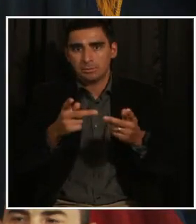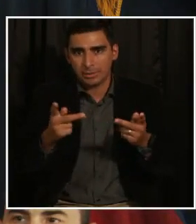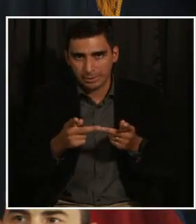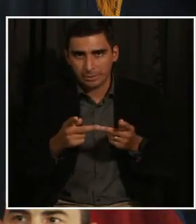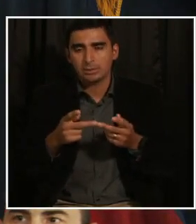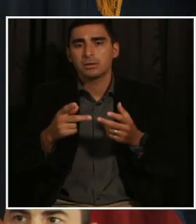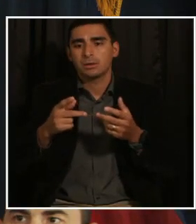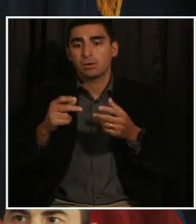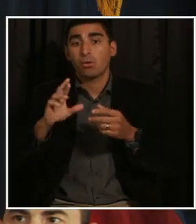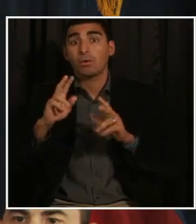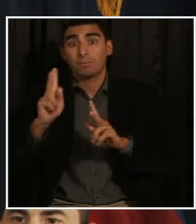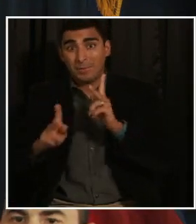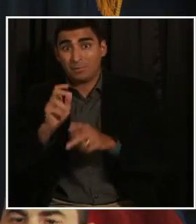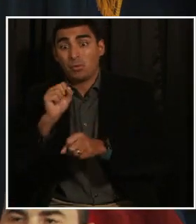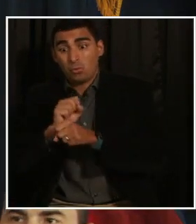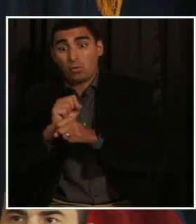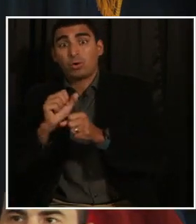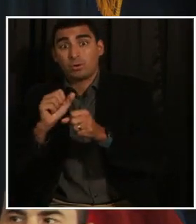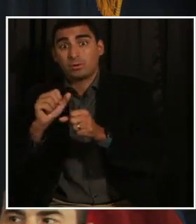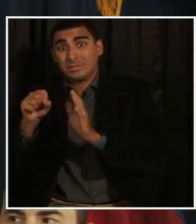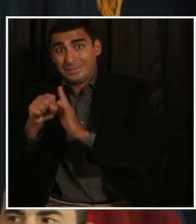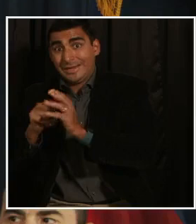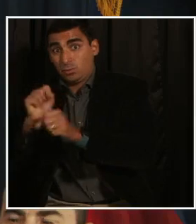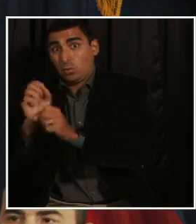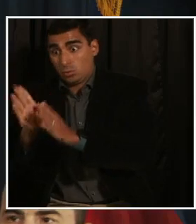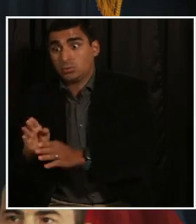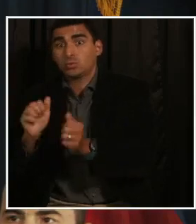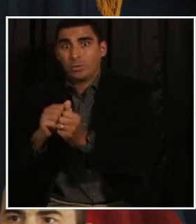to be in and around our state workers we of course have the responsibility to protect their safety